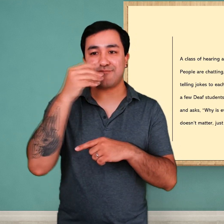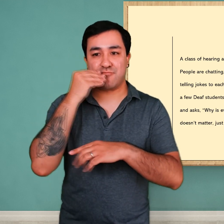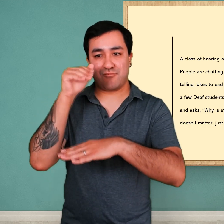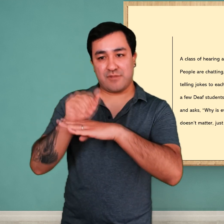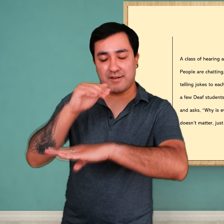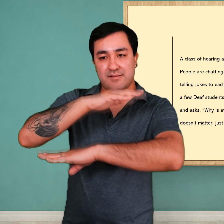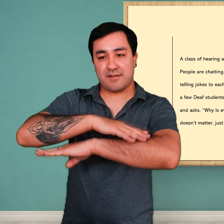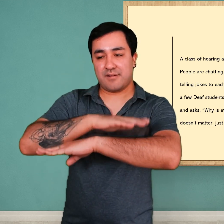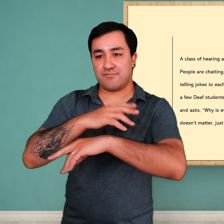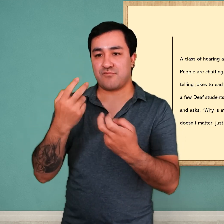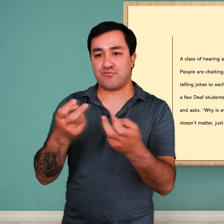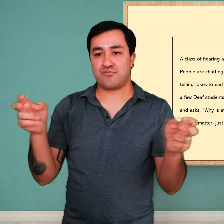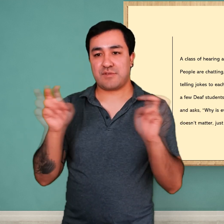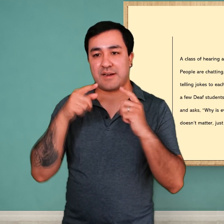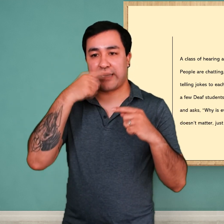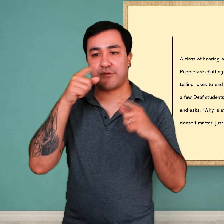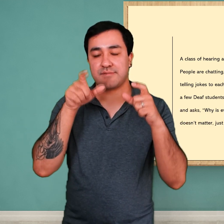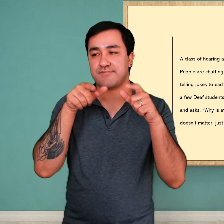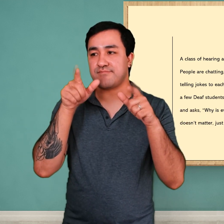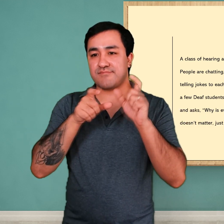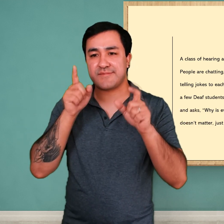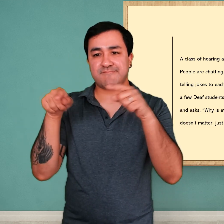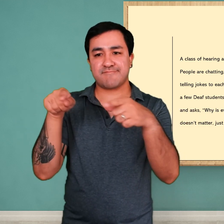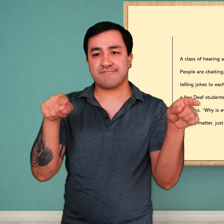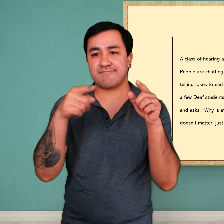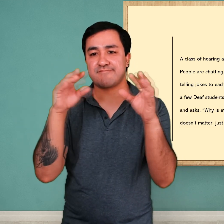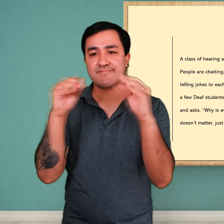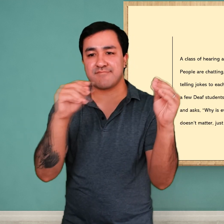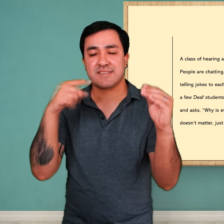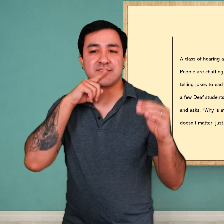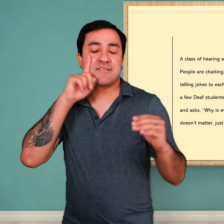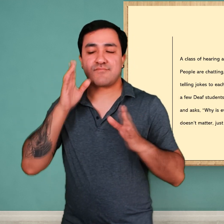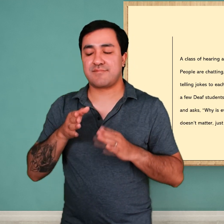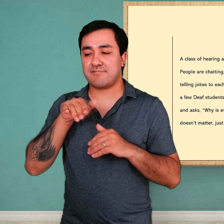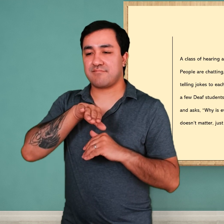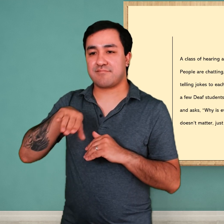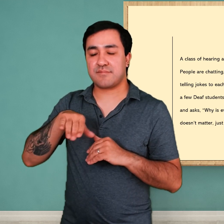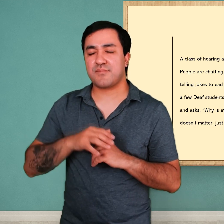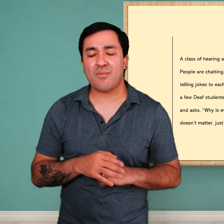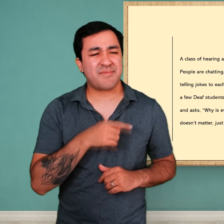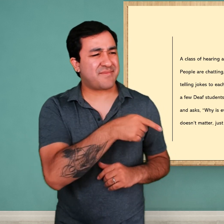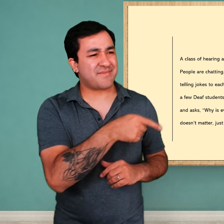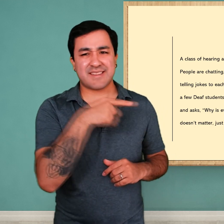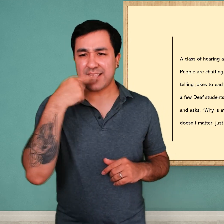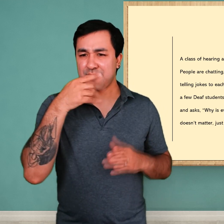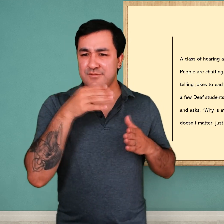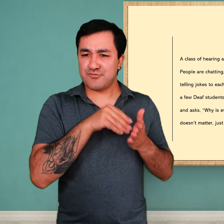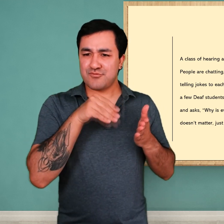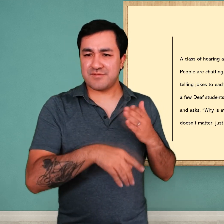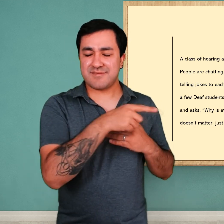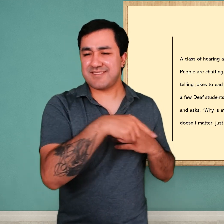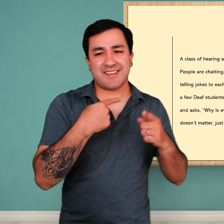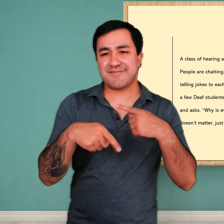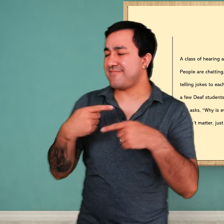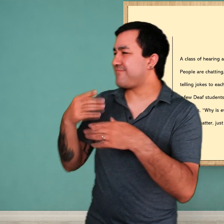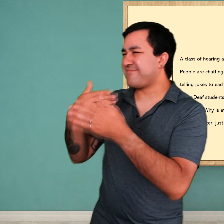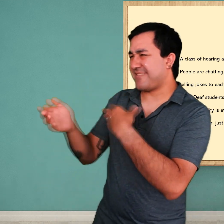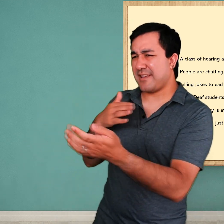Deaf people experience this type of situation at the dinner table. The hearing student signs